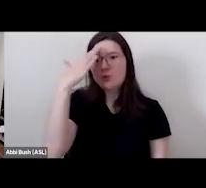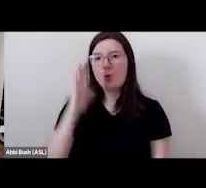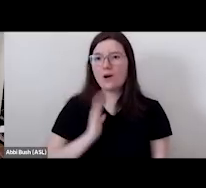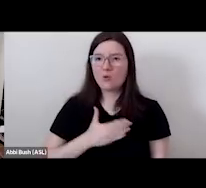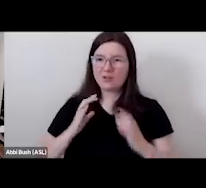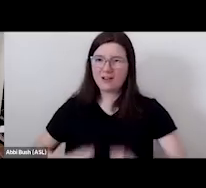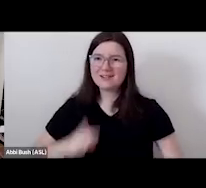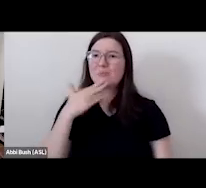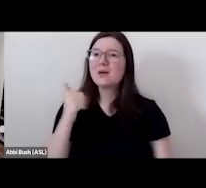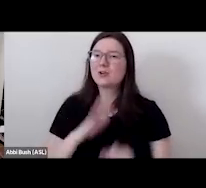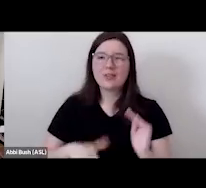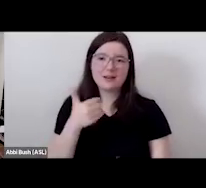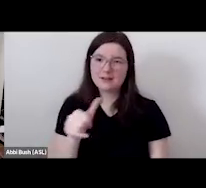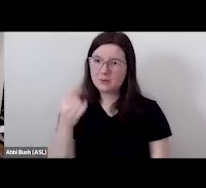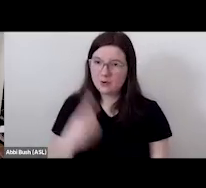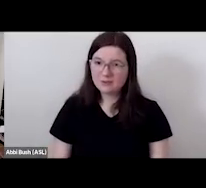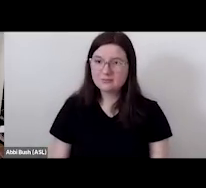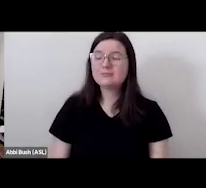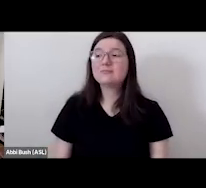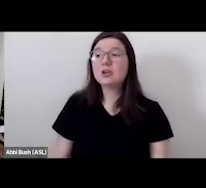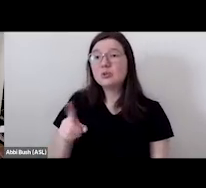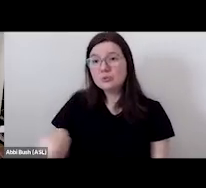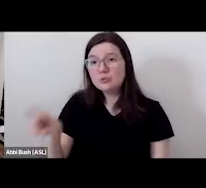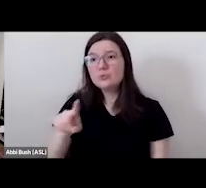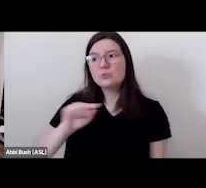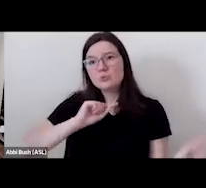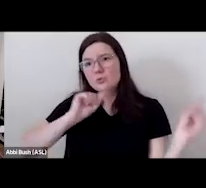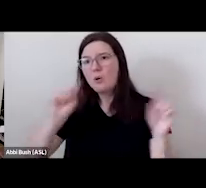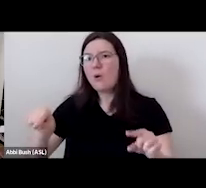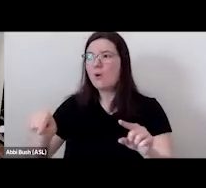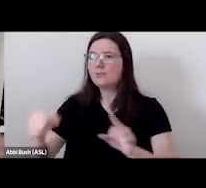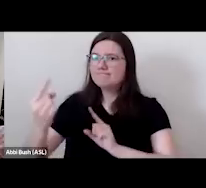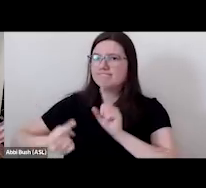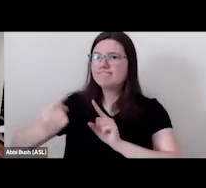Seeing them in their worse, seeing them in their best, you know them best besides them.